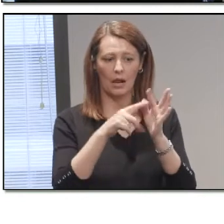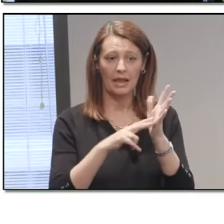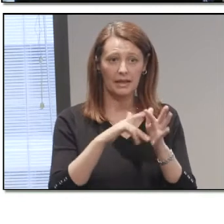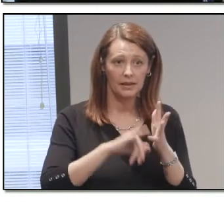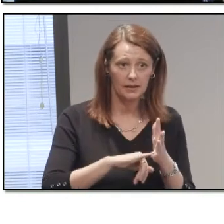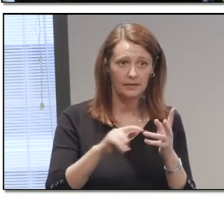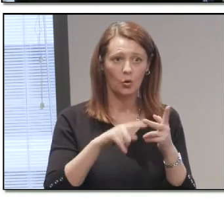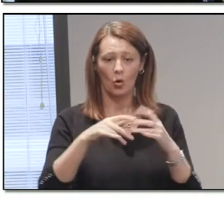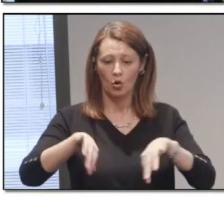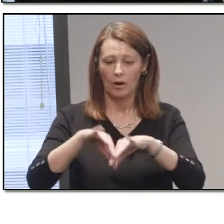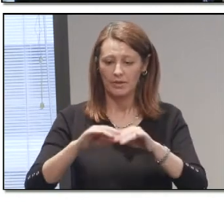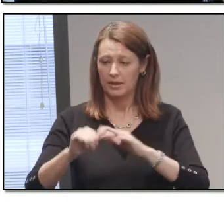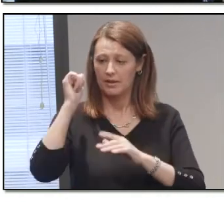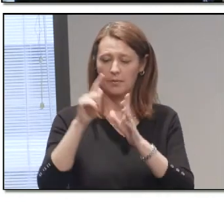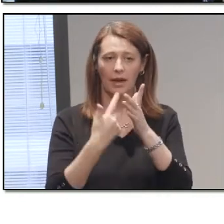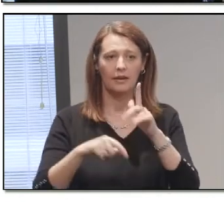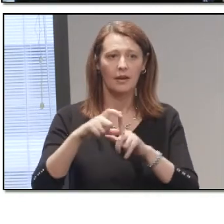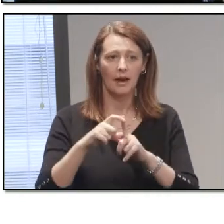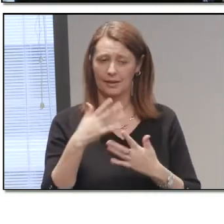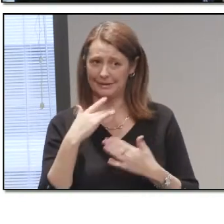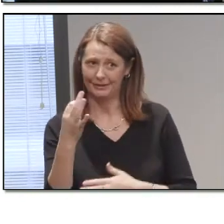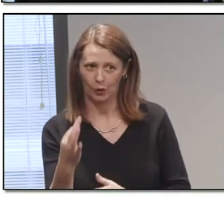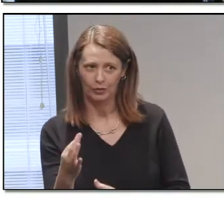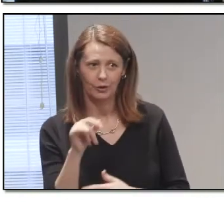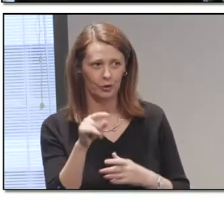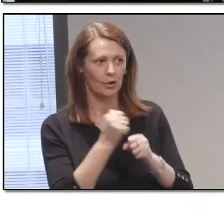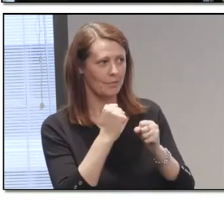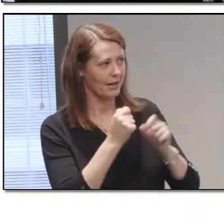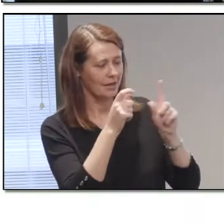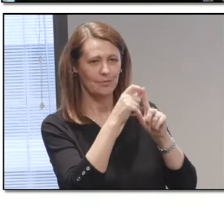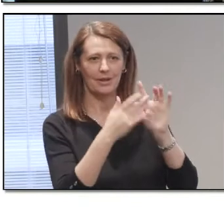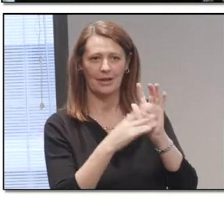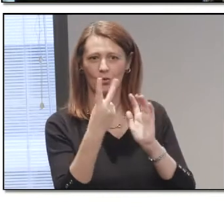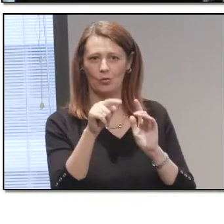rubbish in your backyard incinerator please don't, you produce PM2.5 of an interesting composition